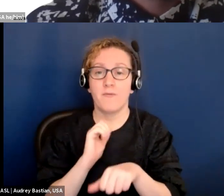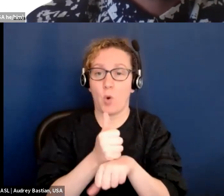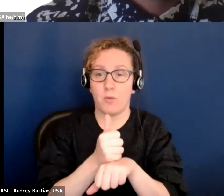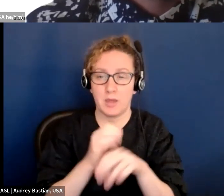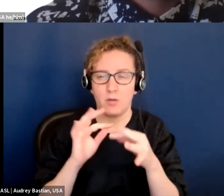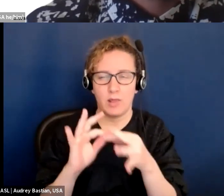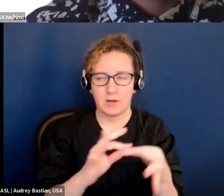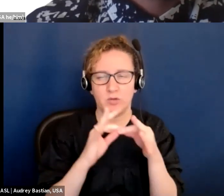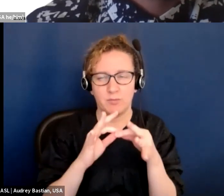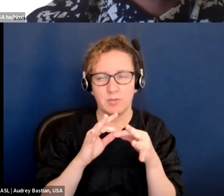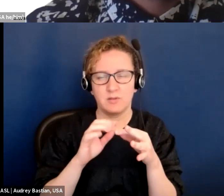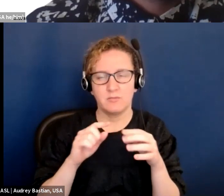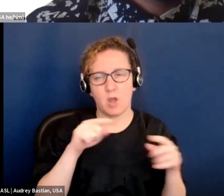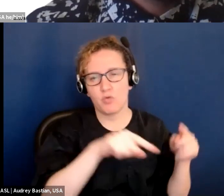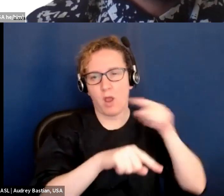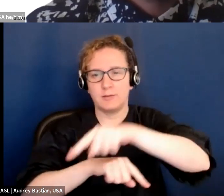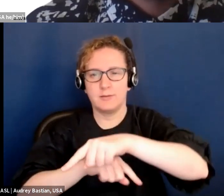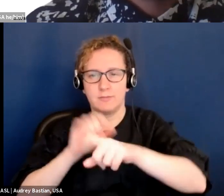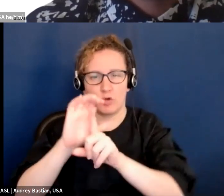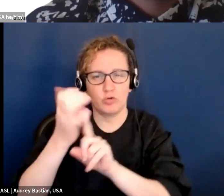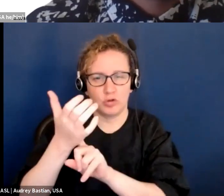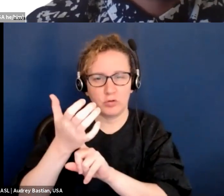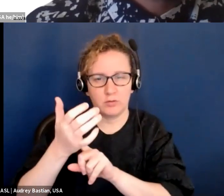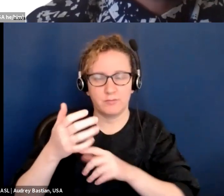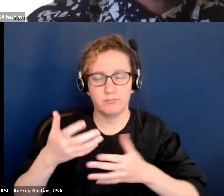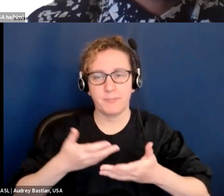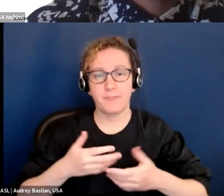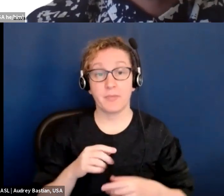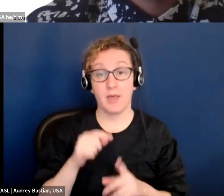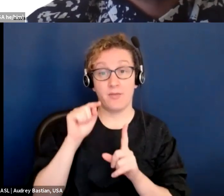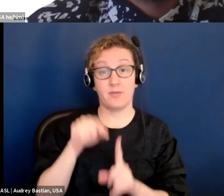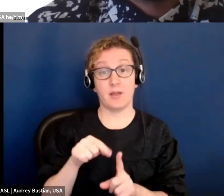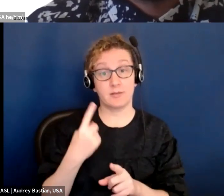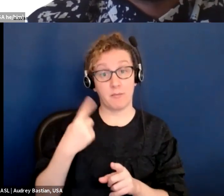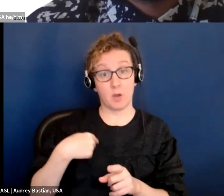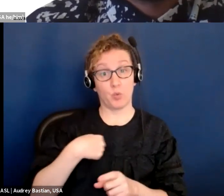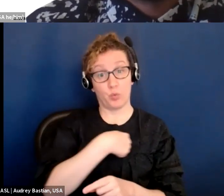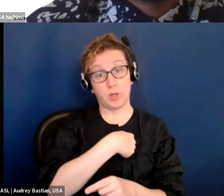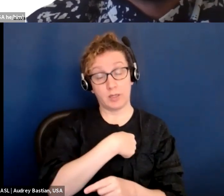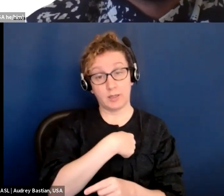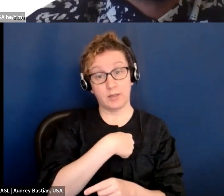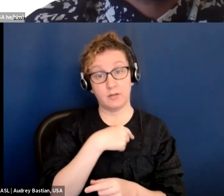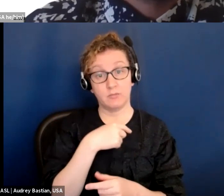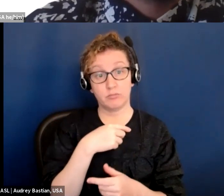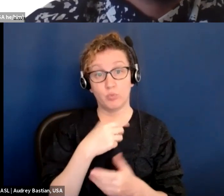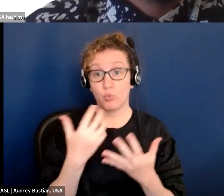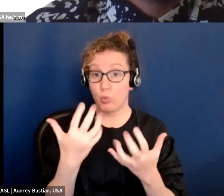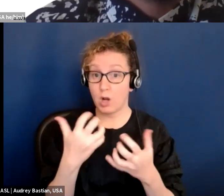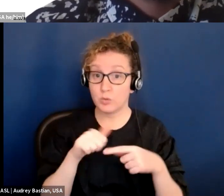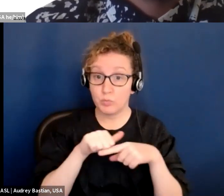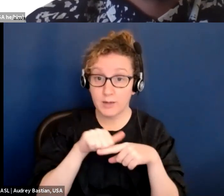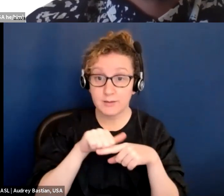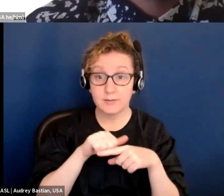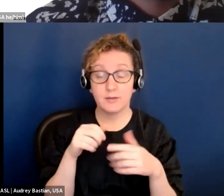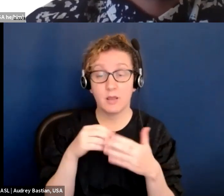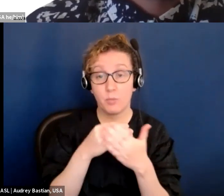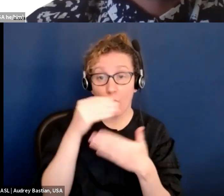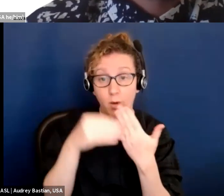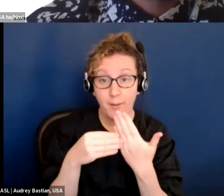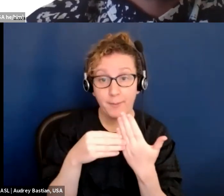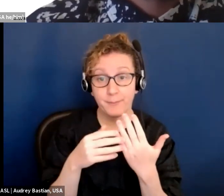cultures. That is something that we want to practice in our programs and give people the